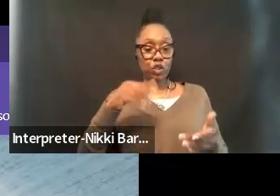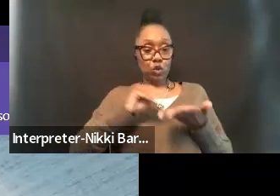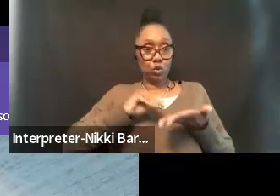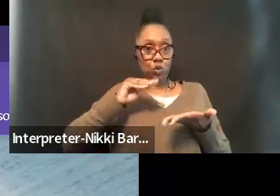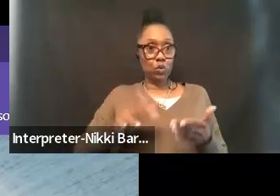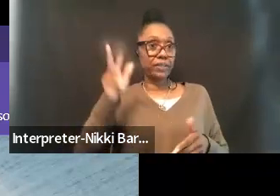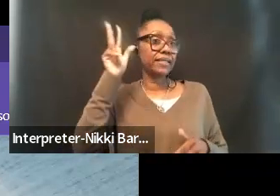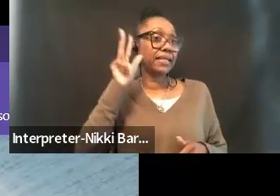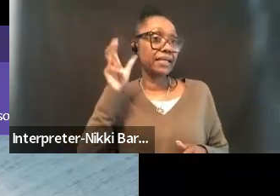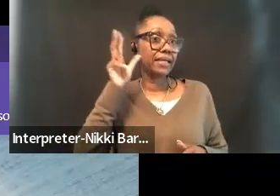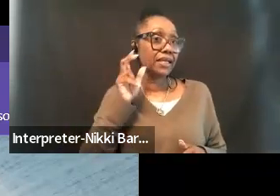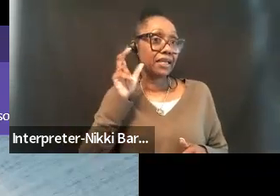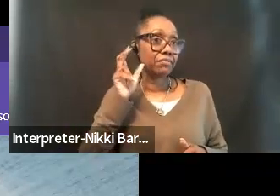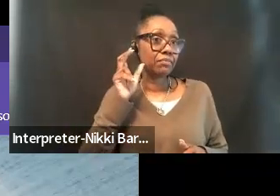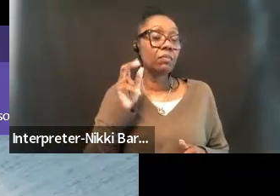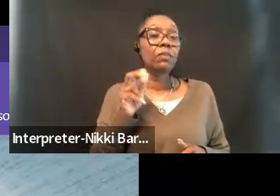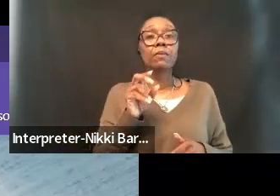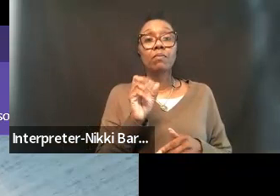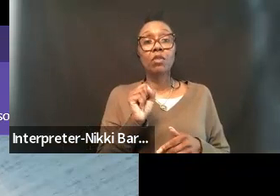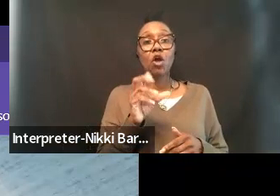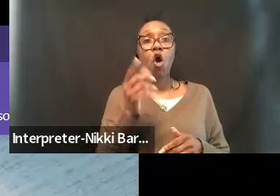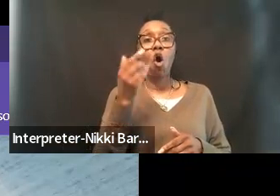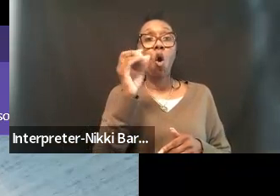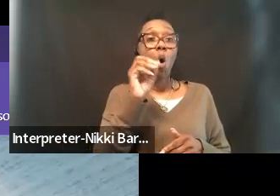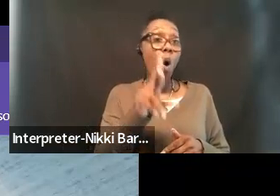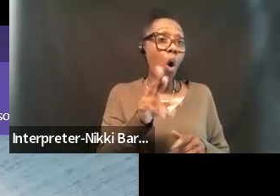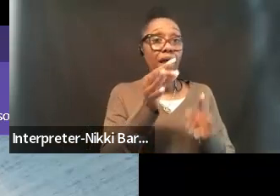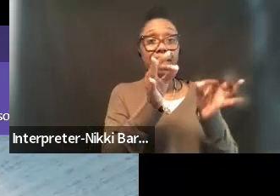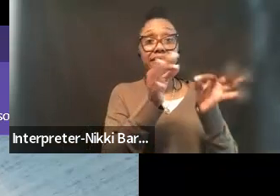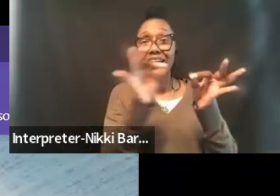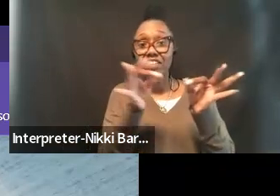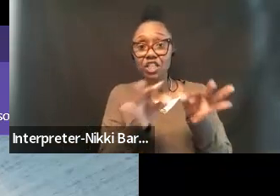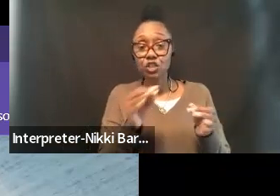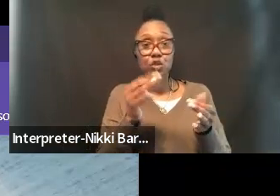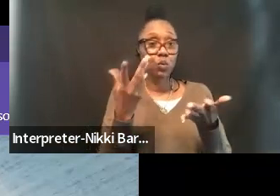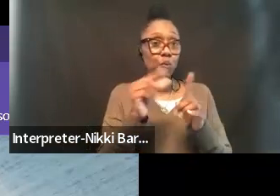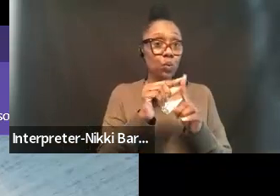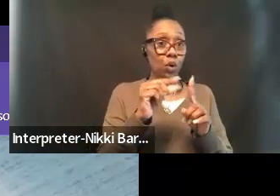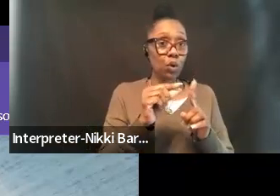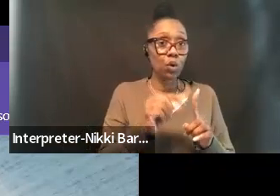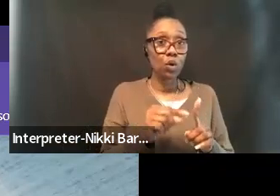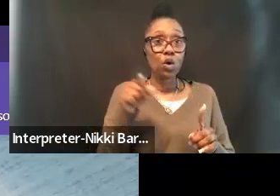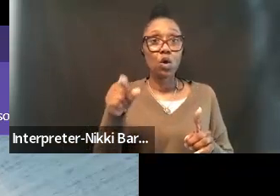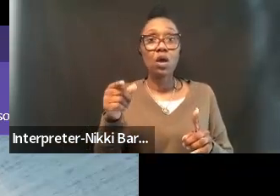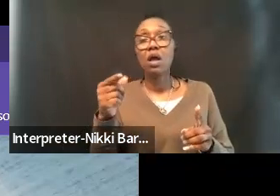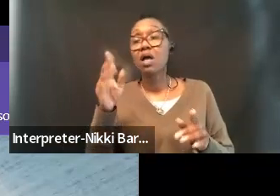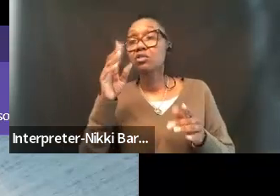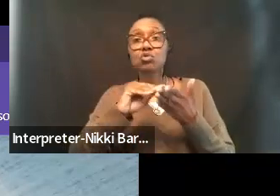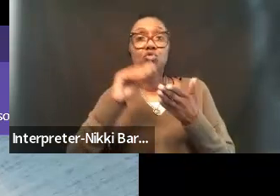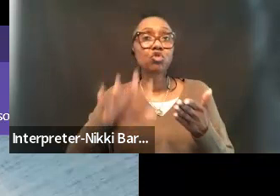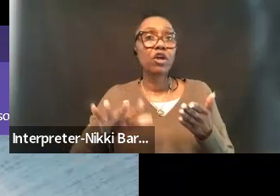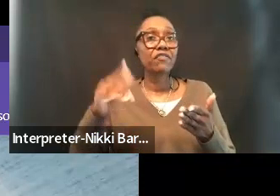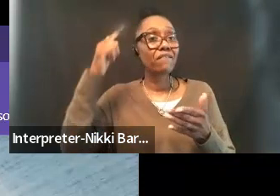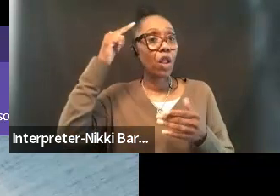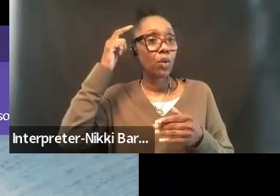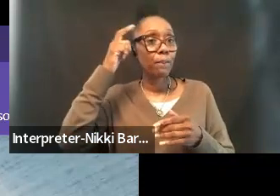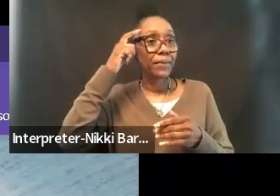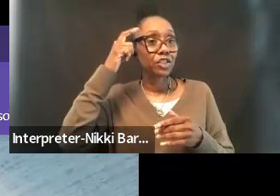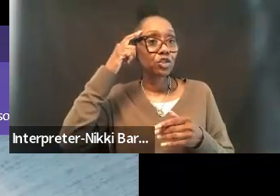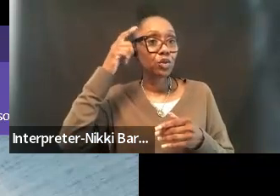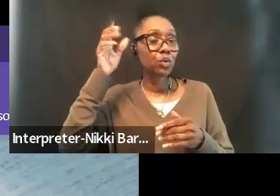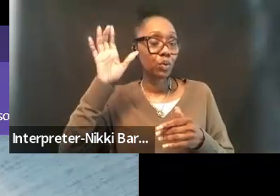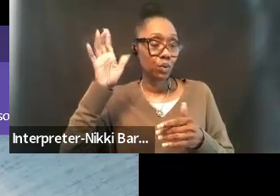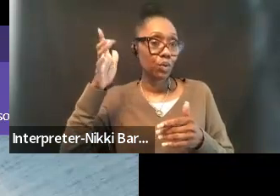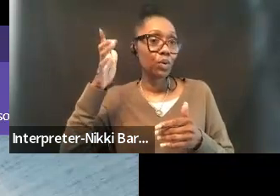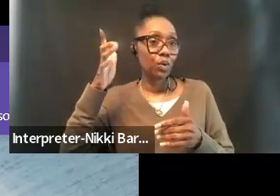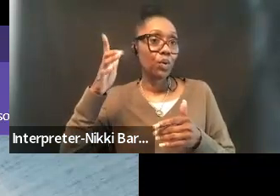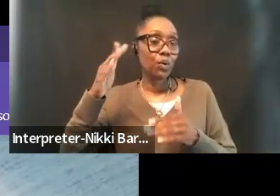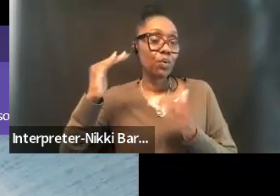Looking at defining words. A student that might be a lower cognitive. Might just be looking and defining one word out of the text.